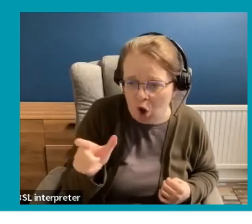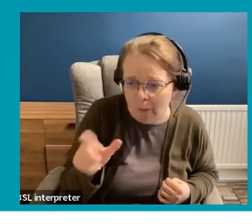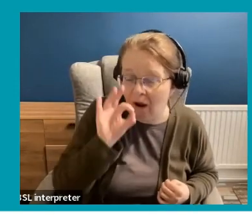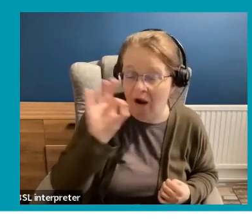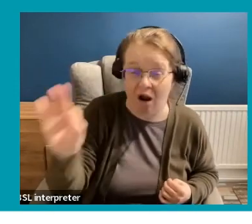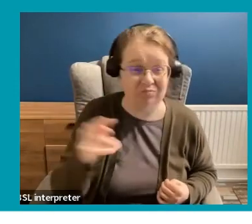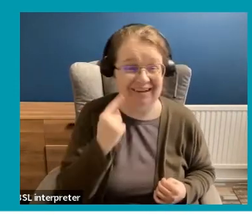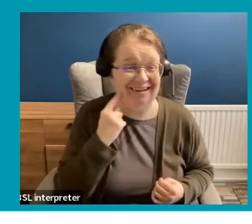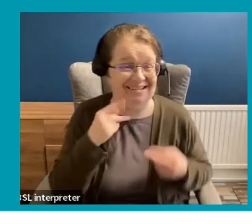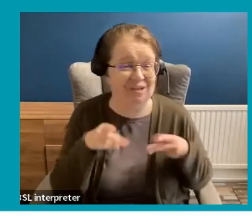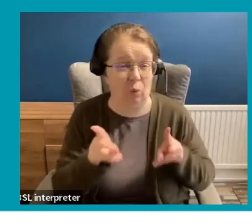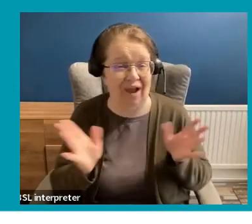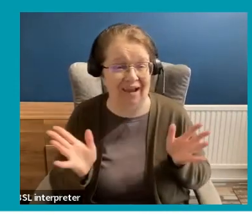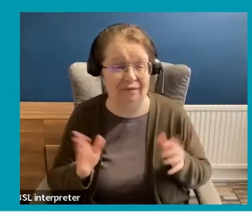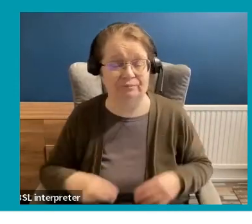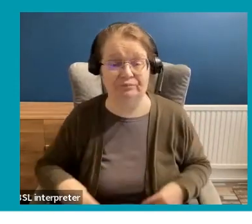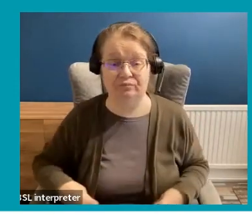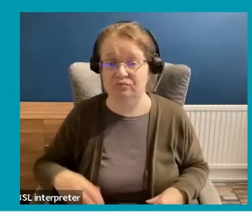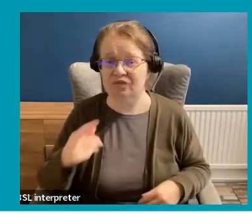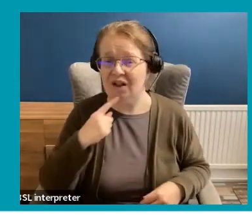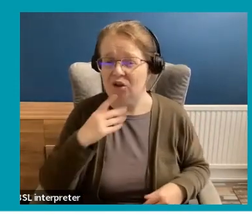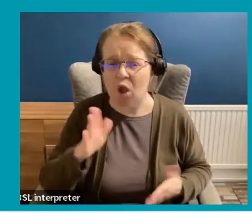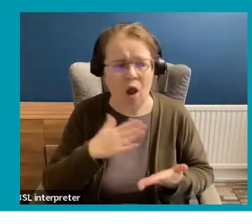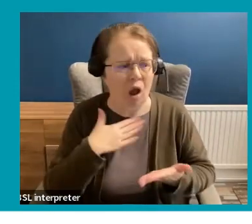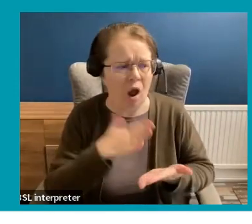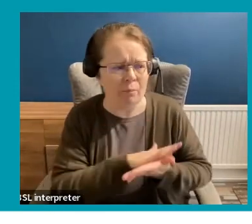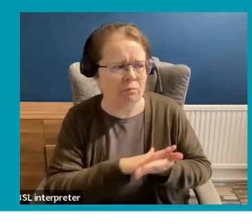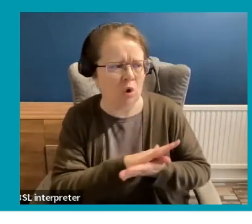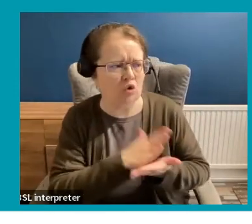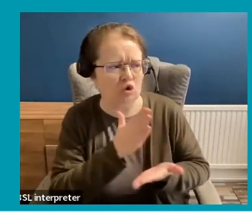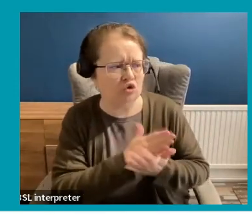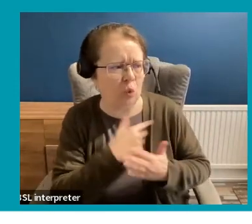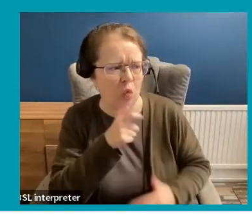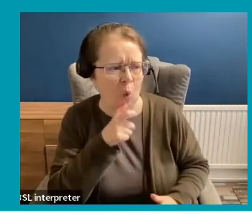But also, to say I don't know what the right word is but what I'm trying to say is XYZ.